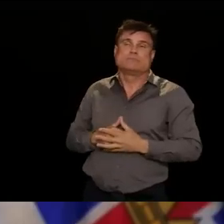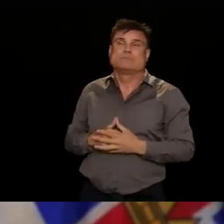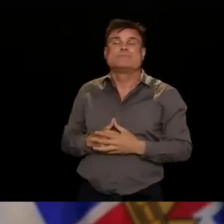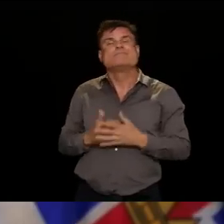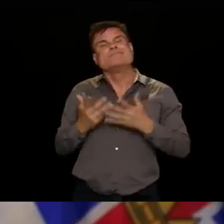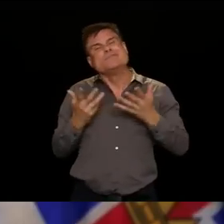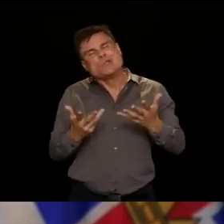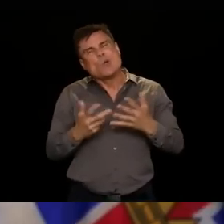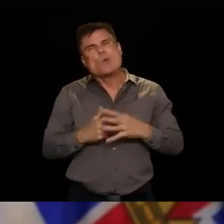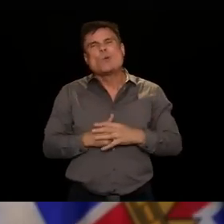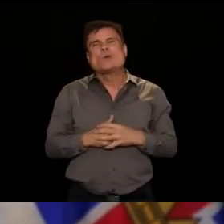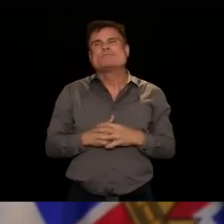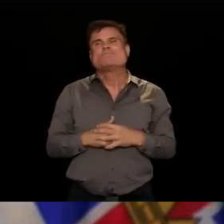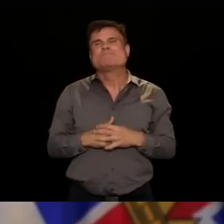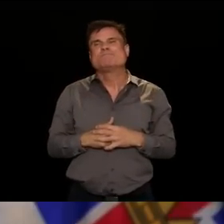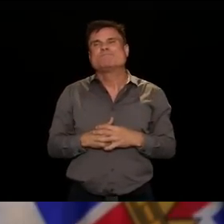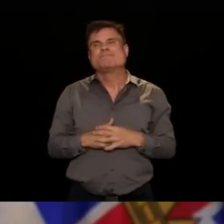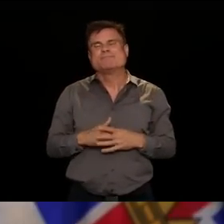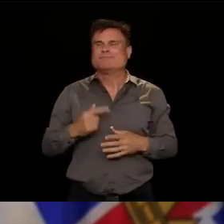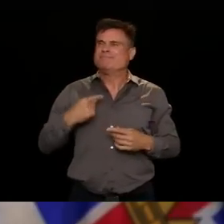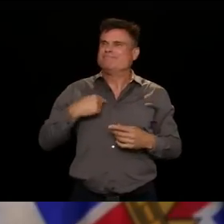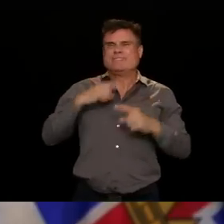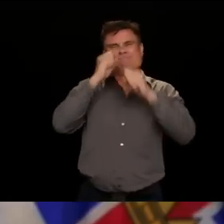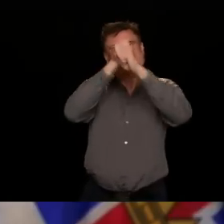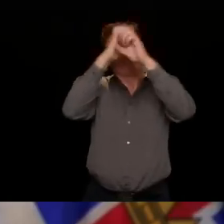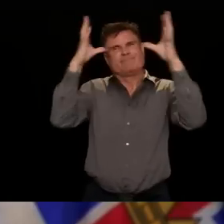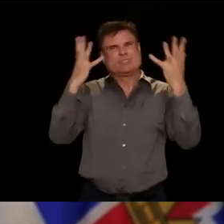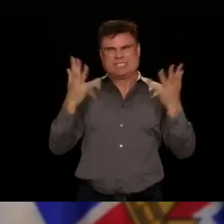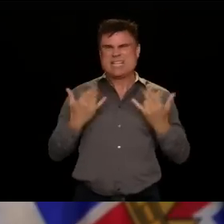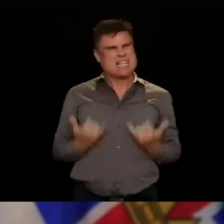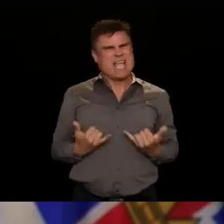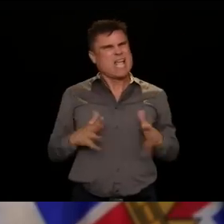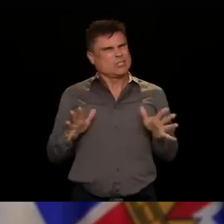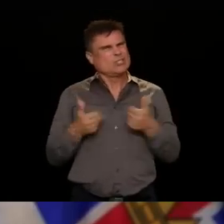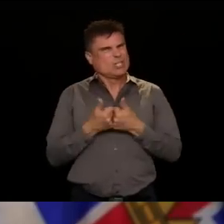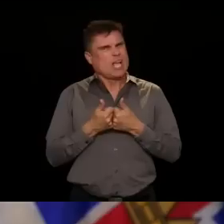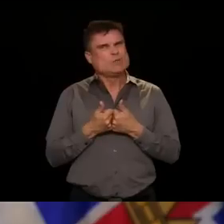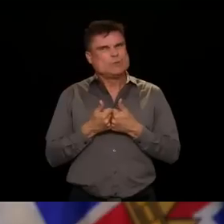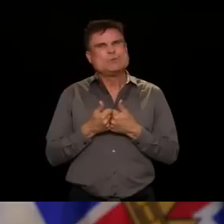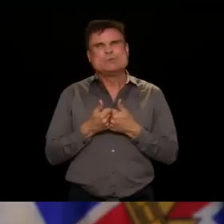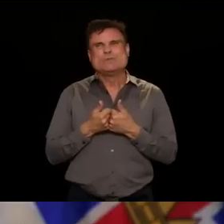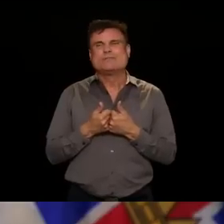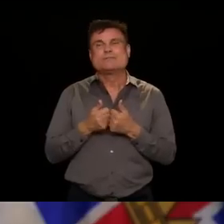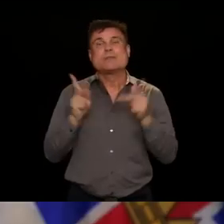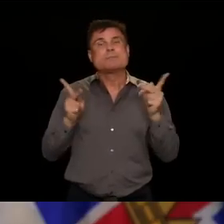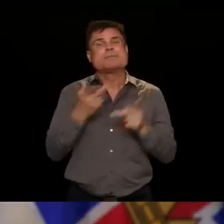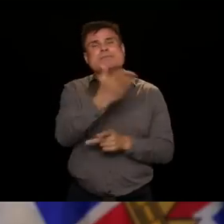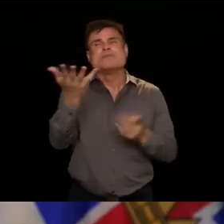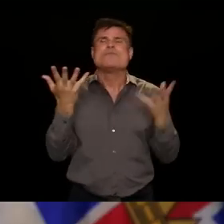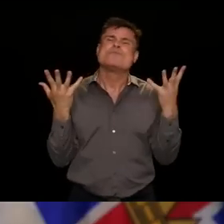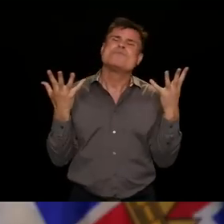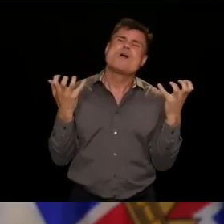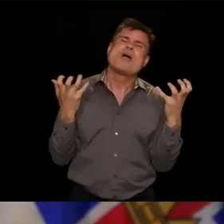, for example, during this period of time, because they need to take other measures to protect their community